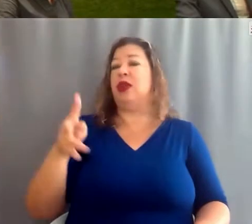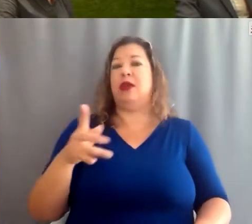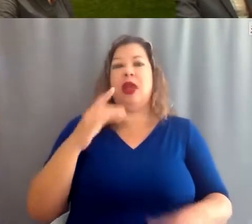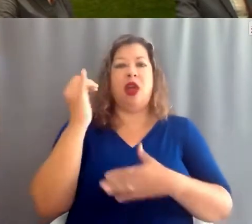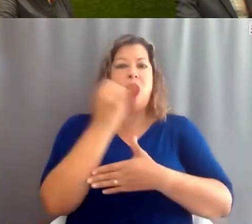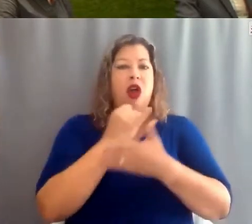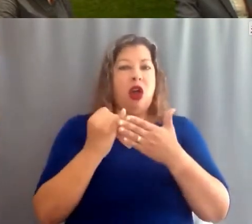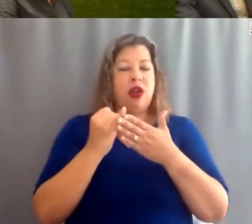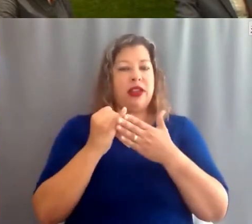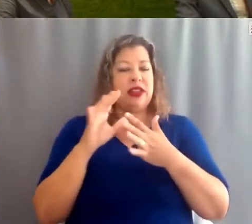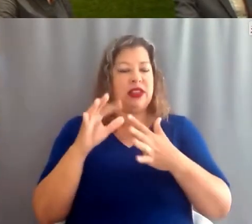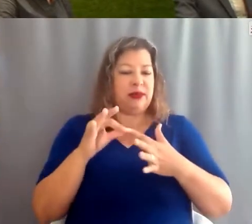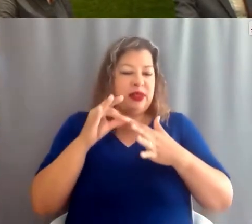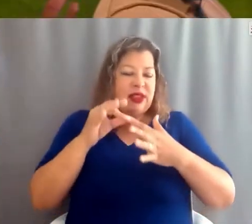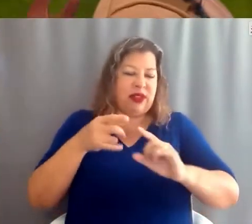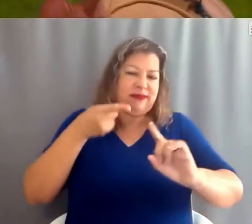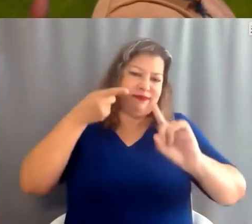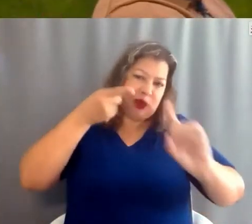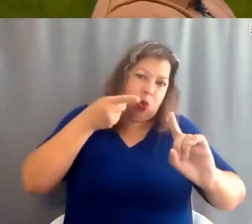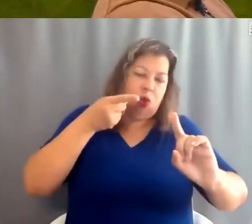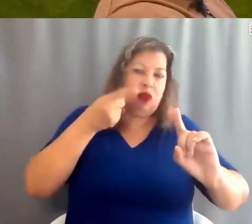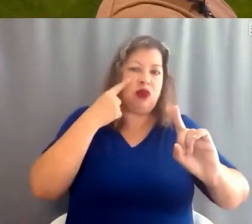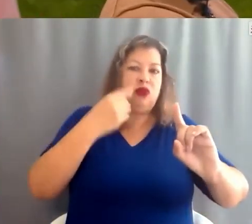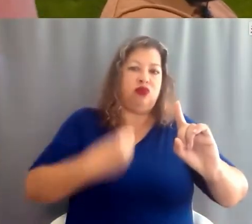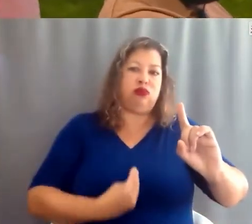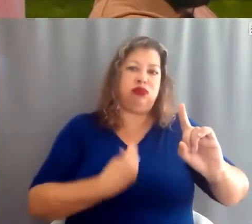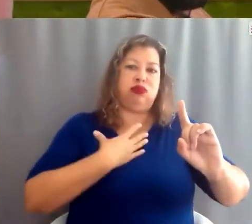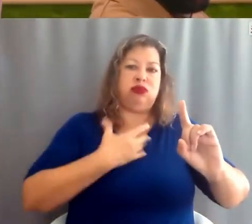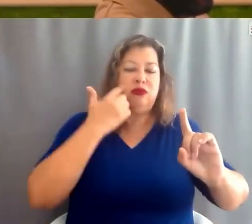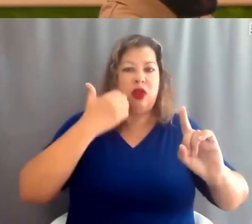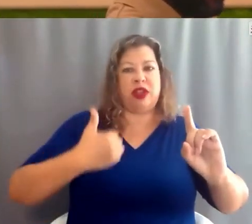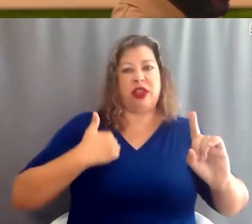the souls of young folks. So we have a body of work here.